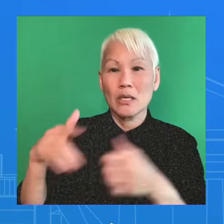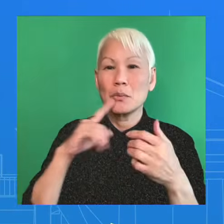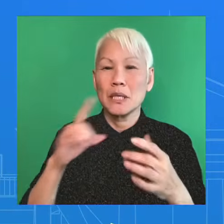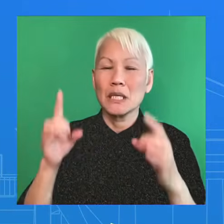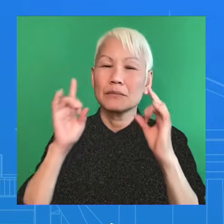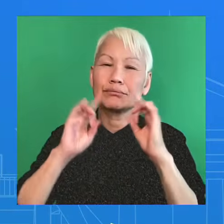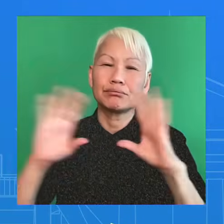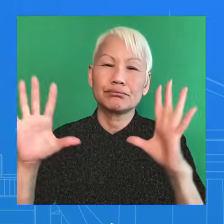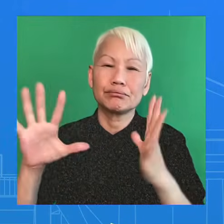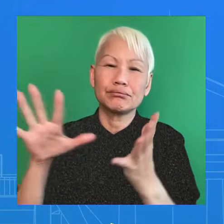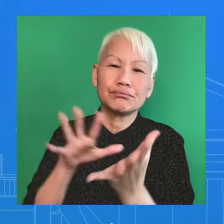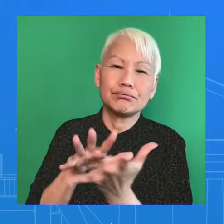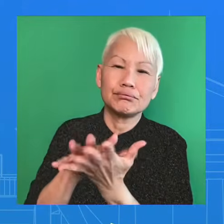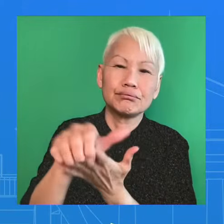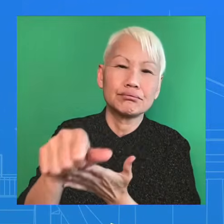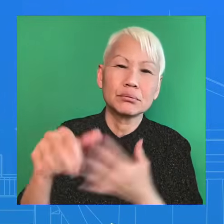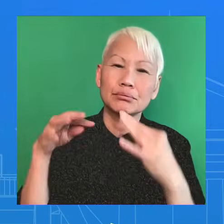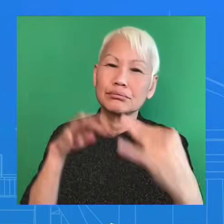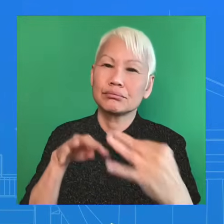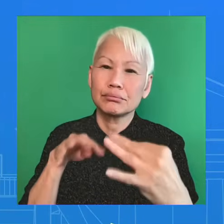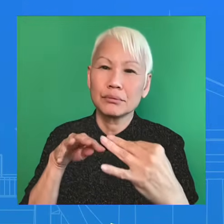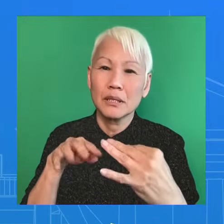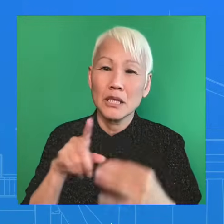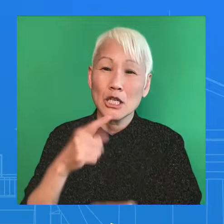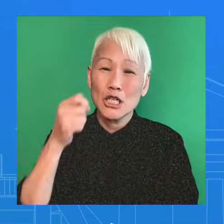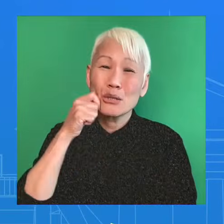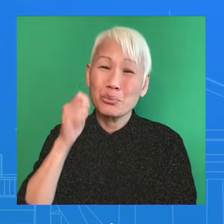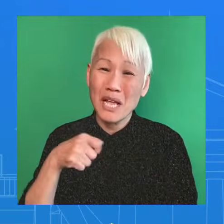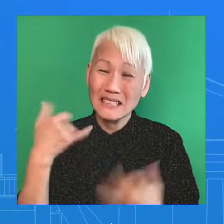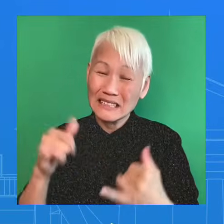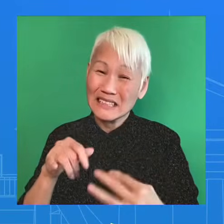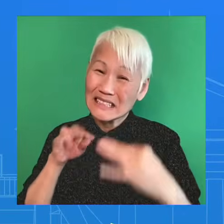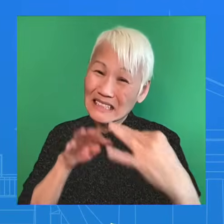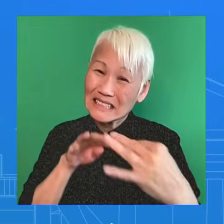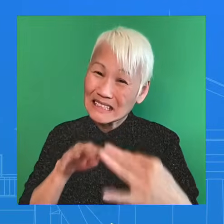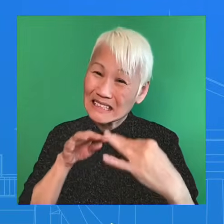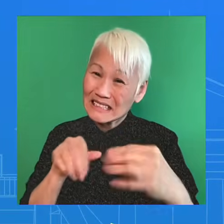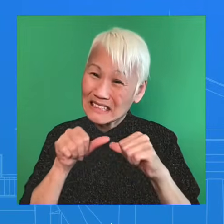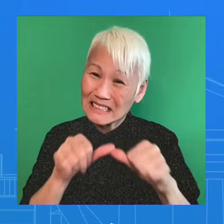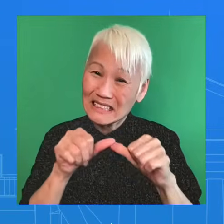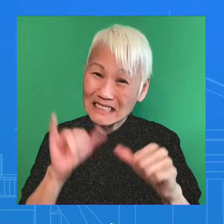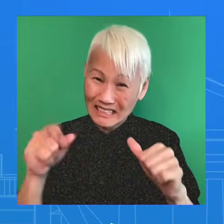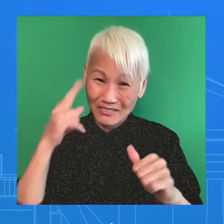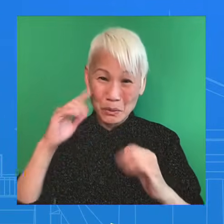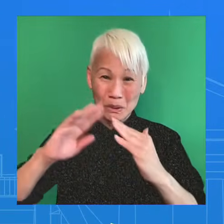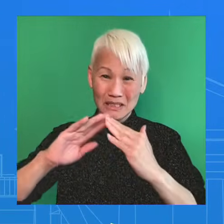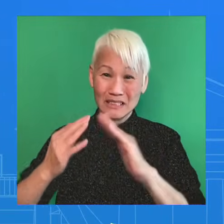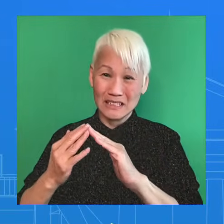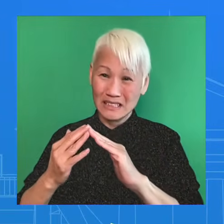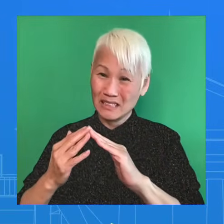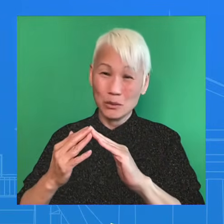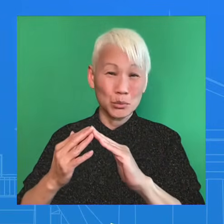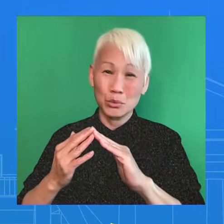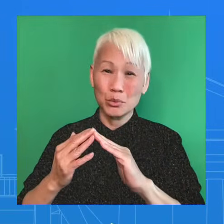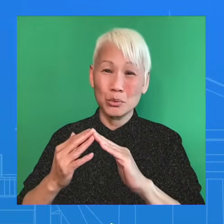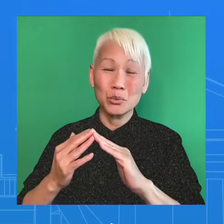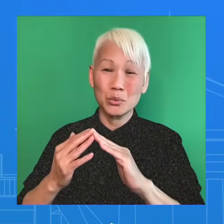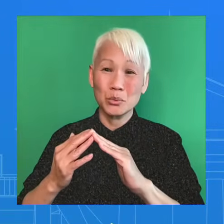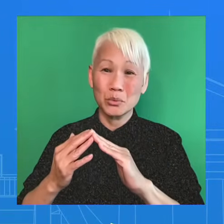Even as they withdrew forces, they still stayed in the vicinity of Bakhmut. I'll let them speak to the reasons why that's important